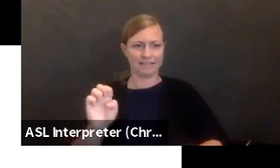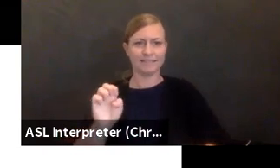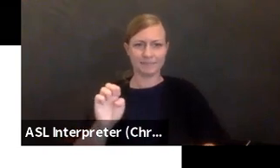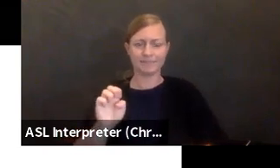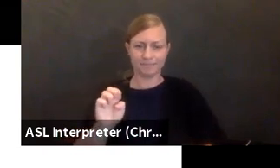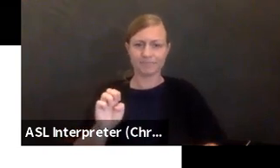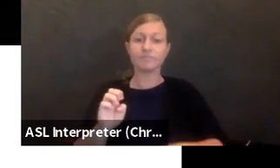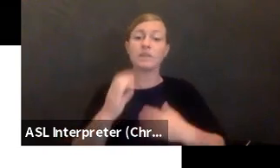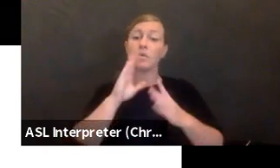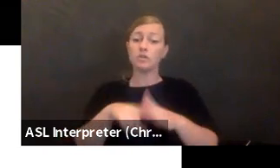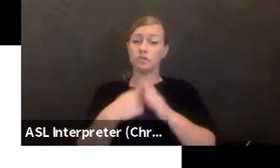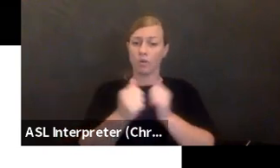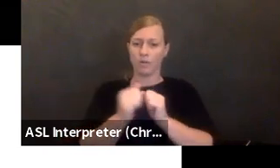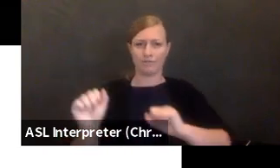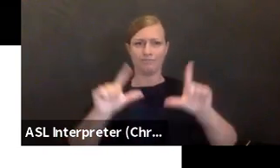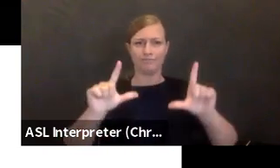we will do a reflection and synthesize.